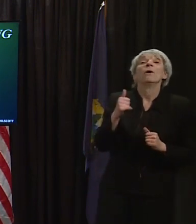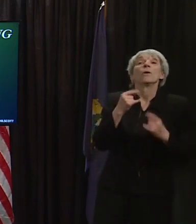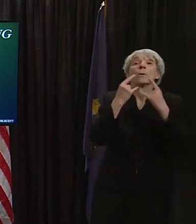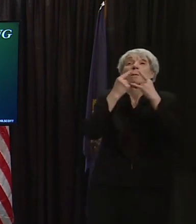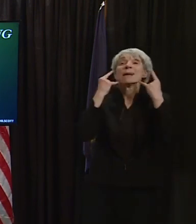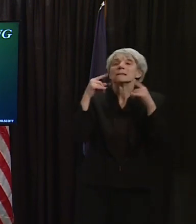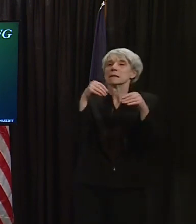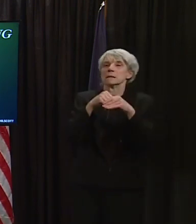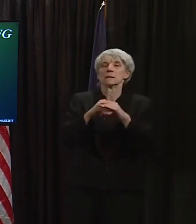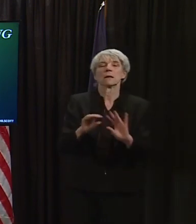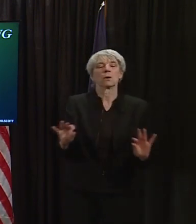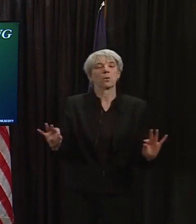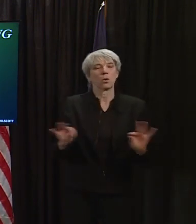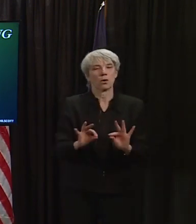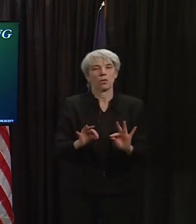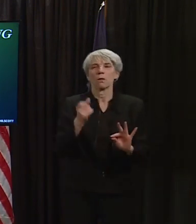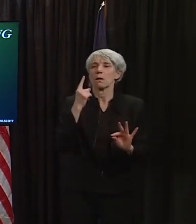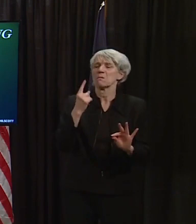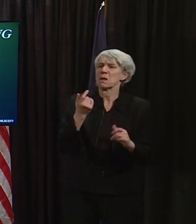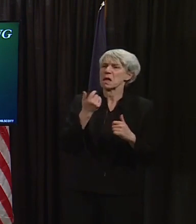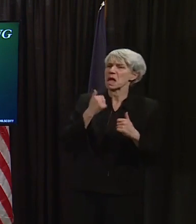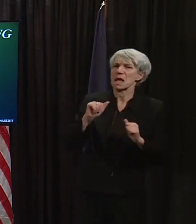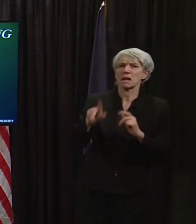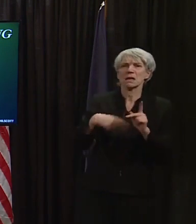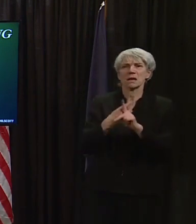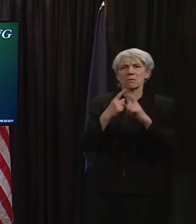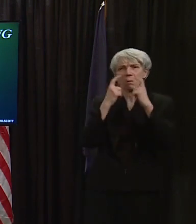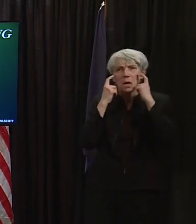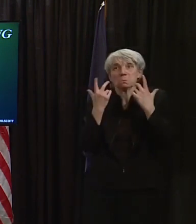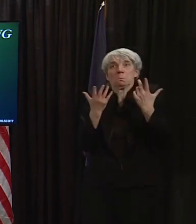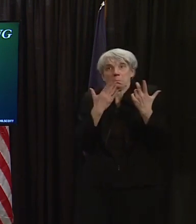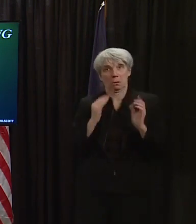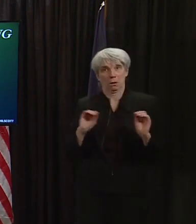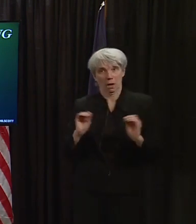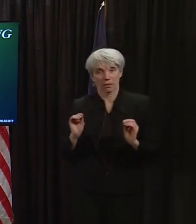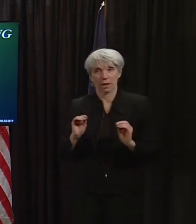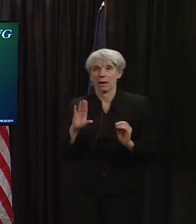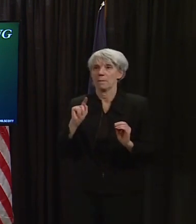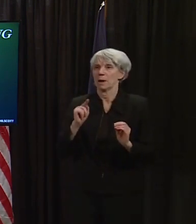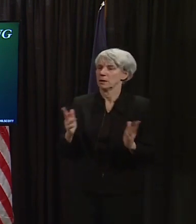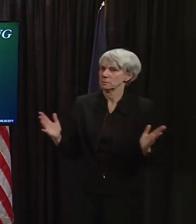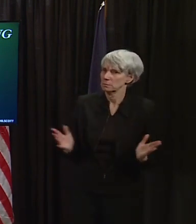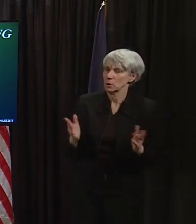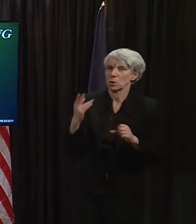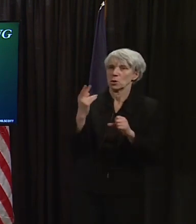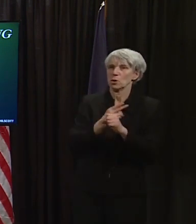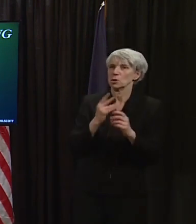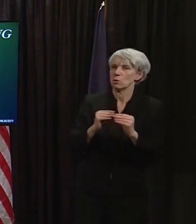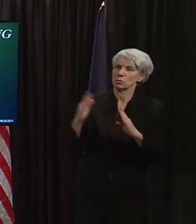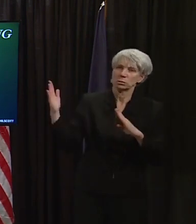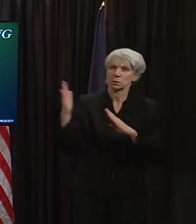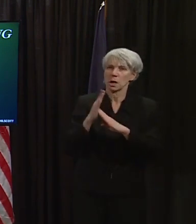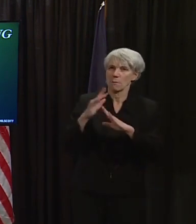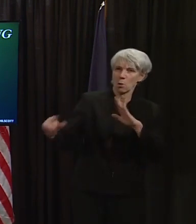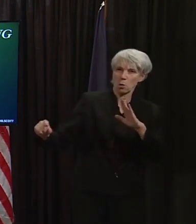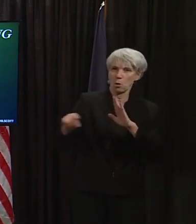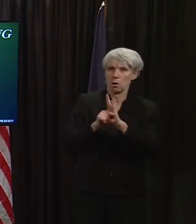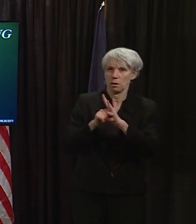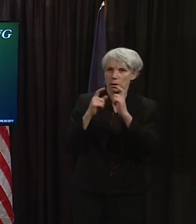mask is better than no mask. We do recommend you wear a higher quality mask. If you can find one as we face a macron